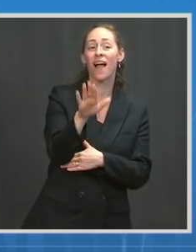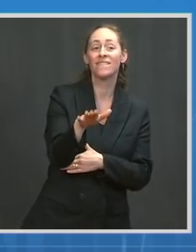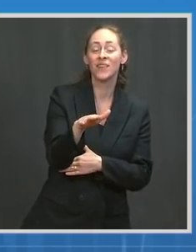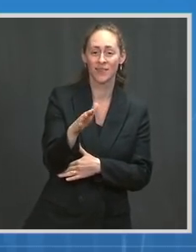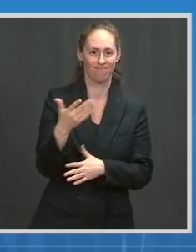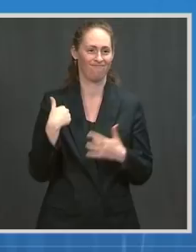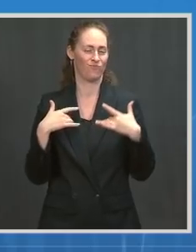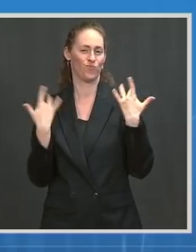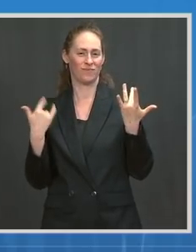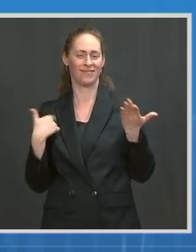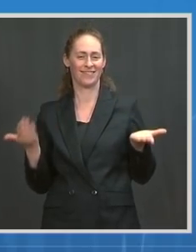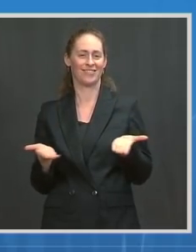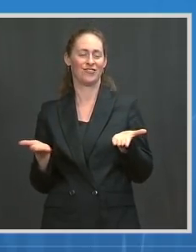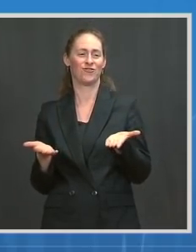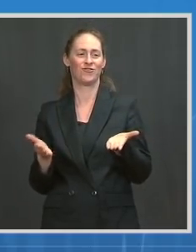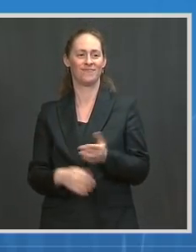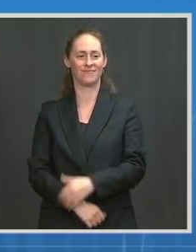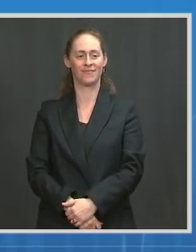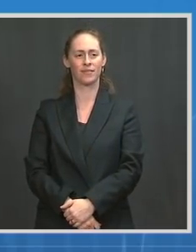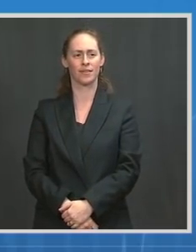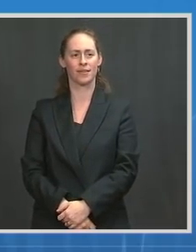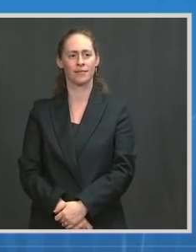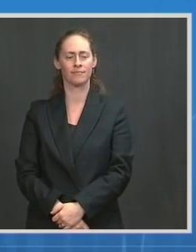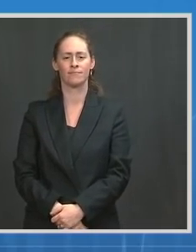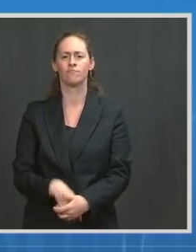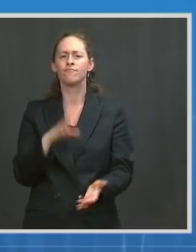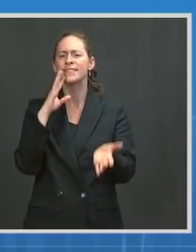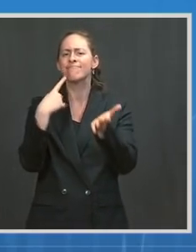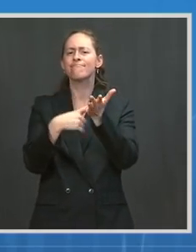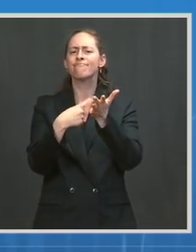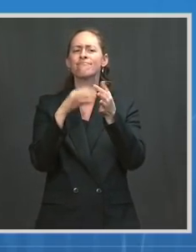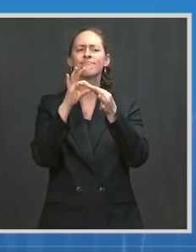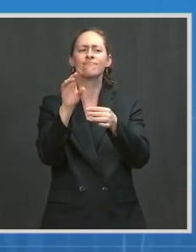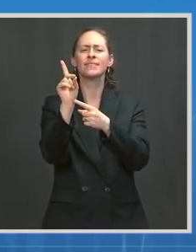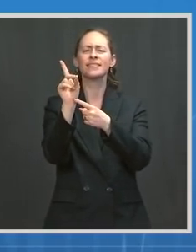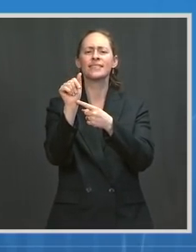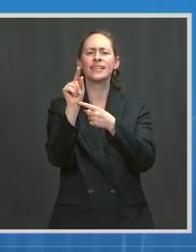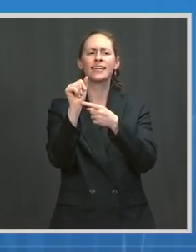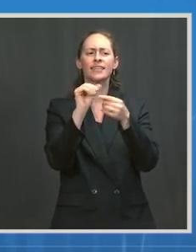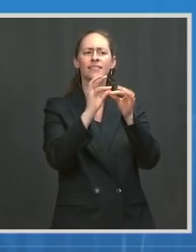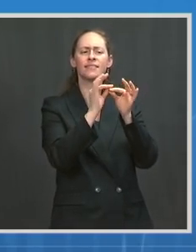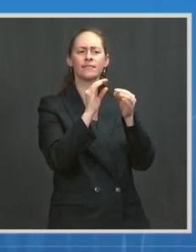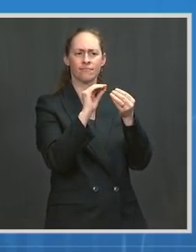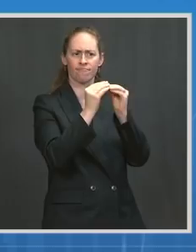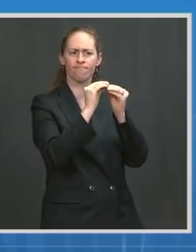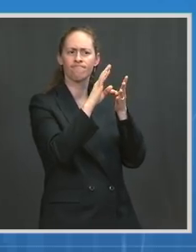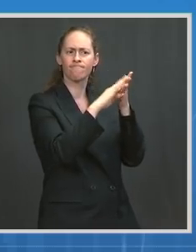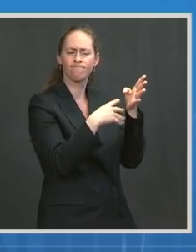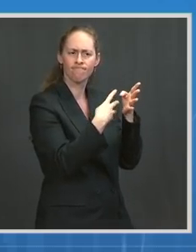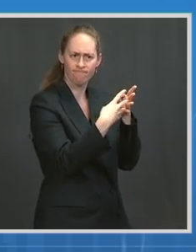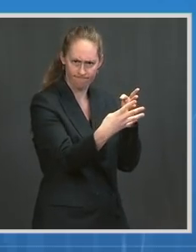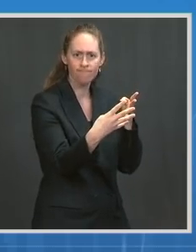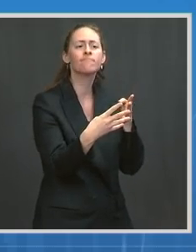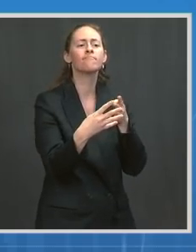Let's begin with an overview of the data. Yesterday, CDC reported more than 34,200 new cases of COVID-19.